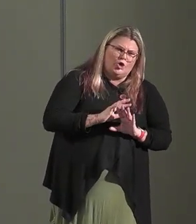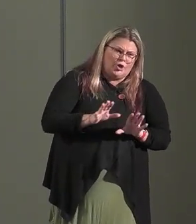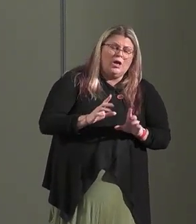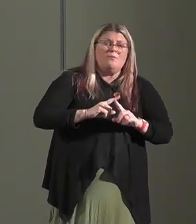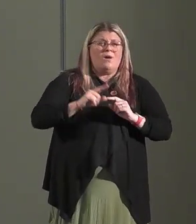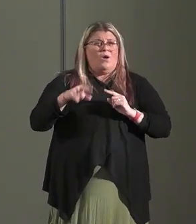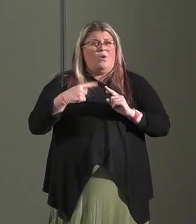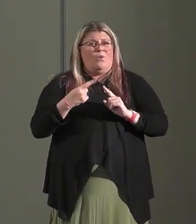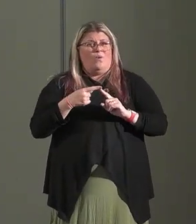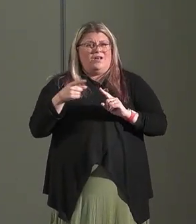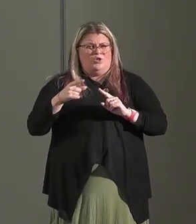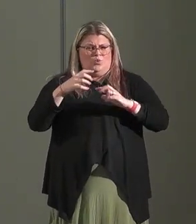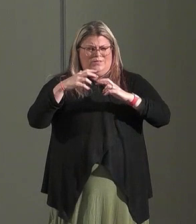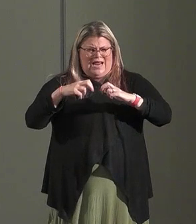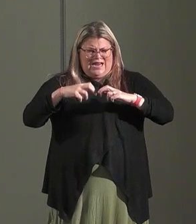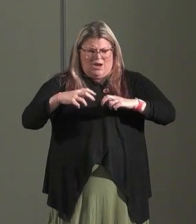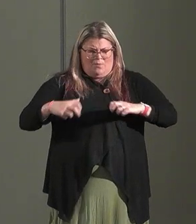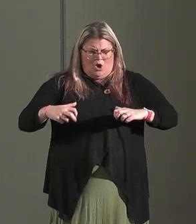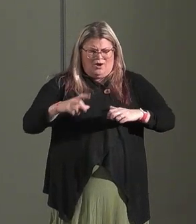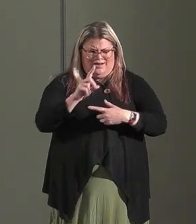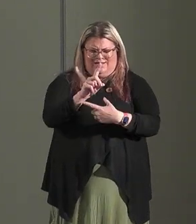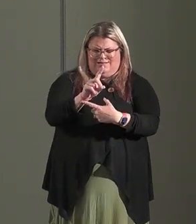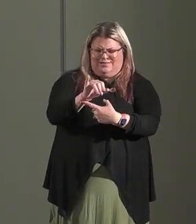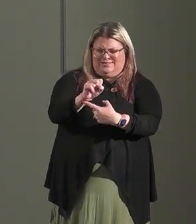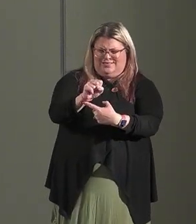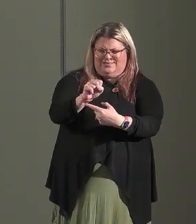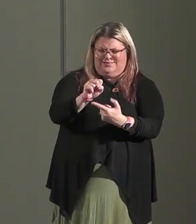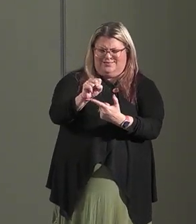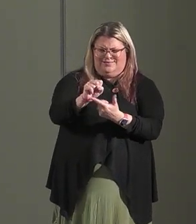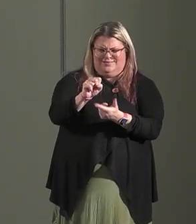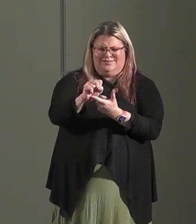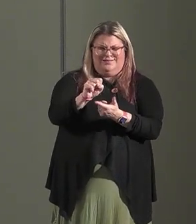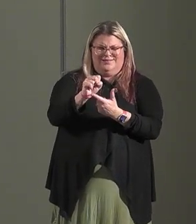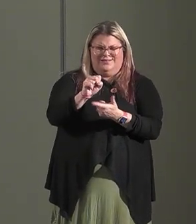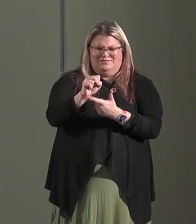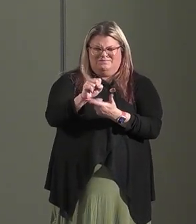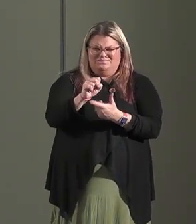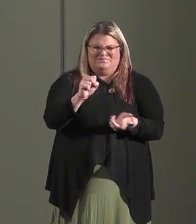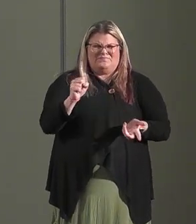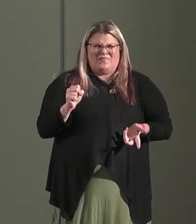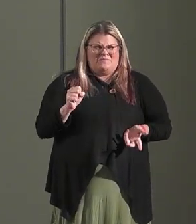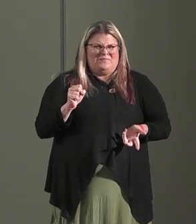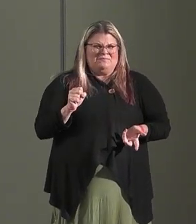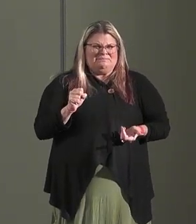you take it apart and the dis, it starts off like it is a negative.